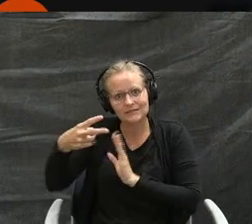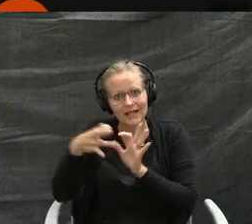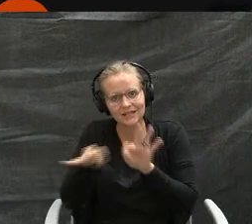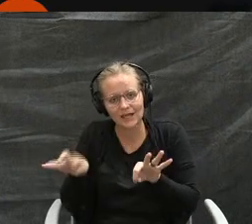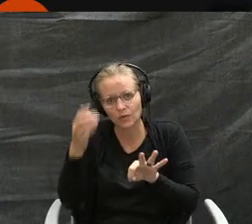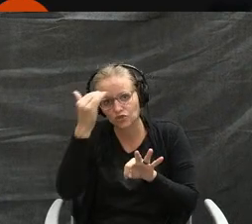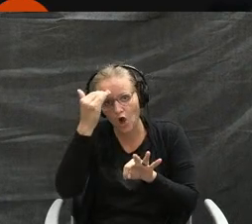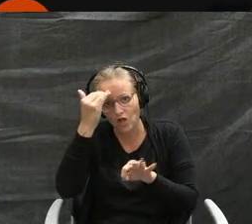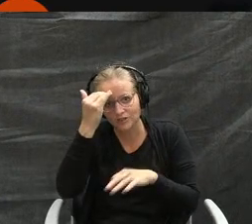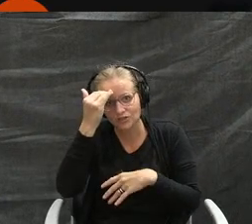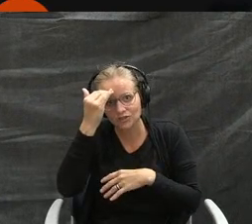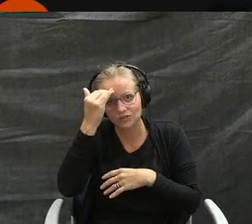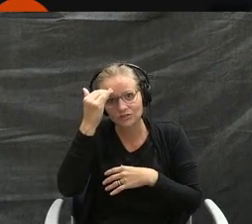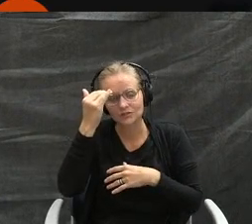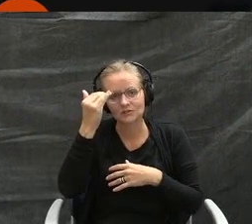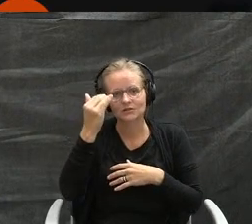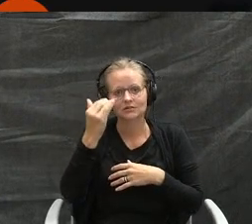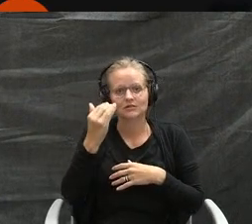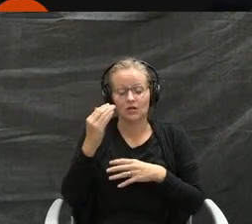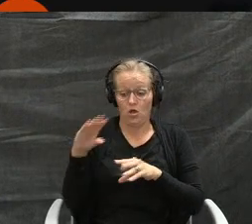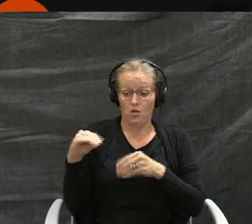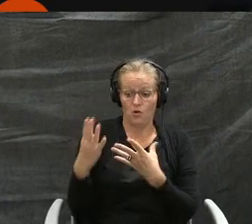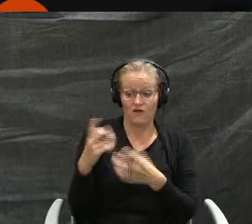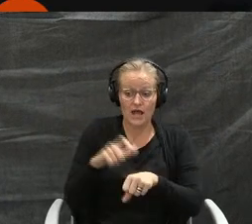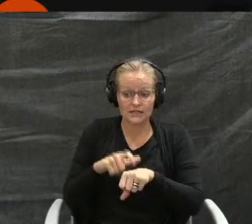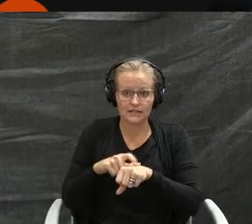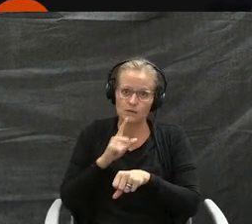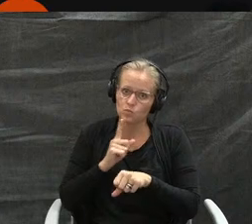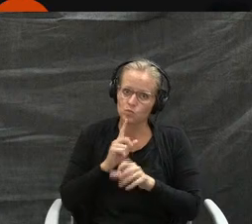language knowledge, and um, having this time is really